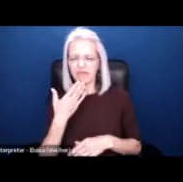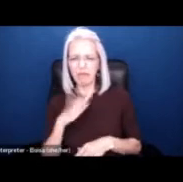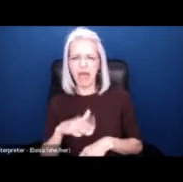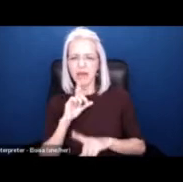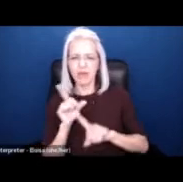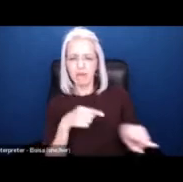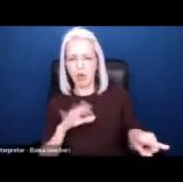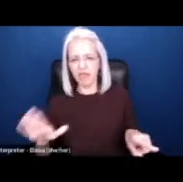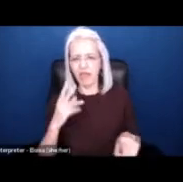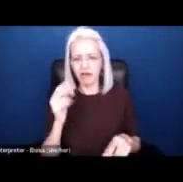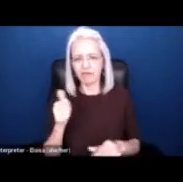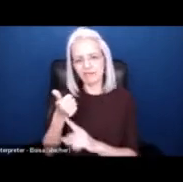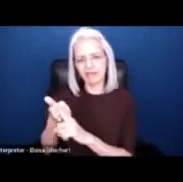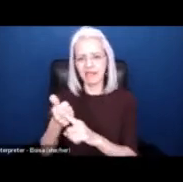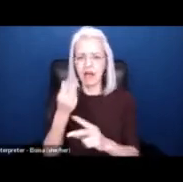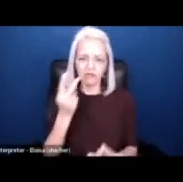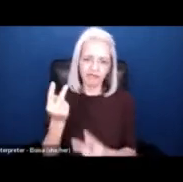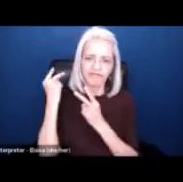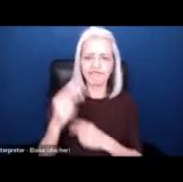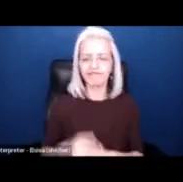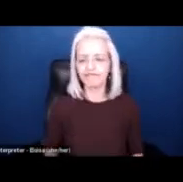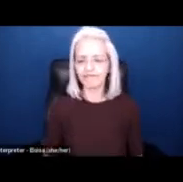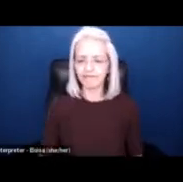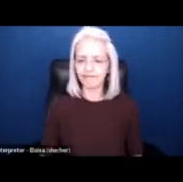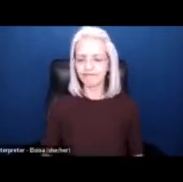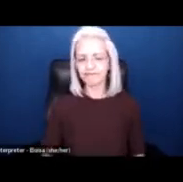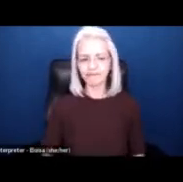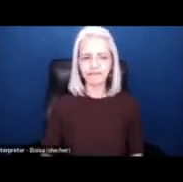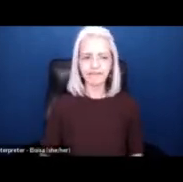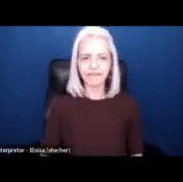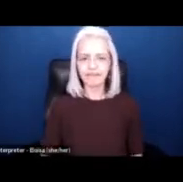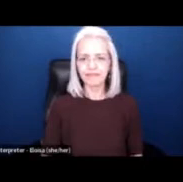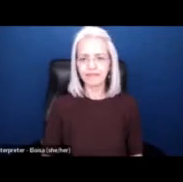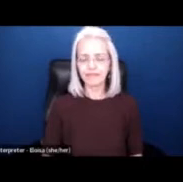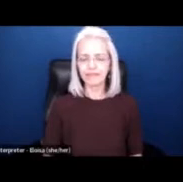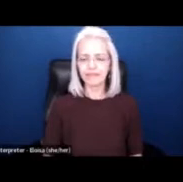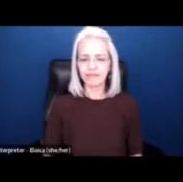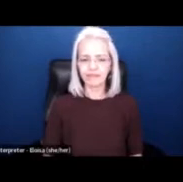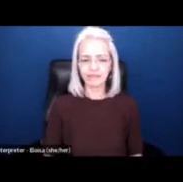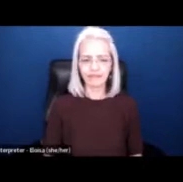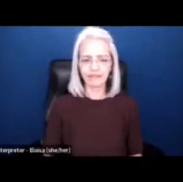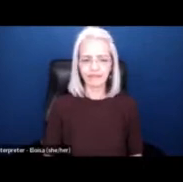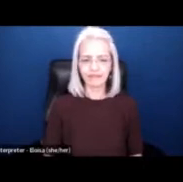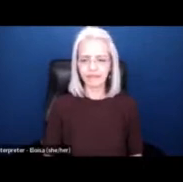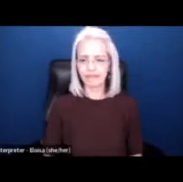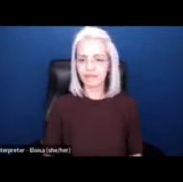that concern. Okay. All right. I